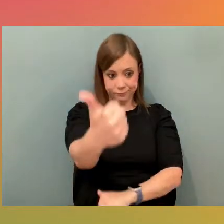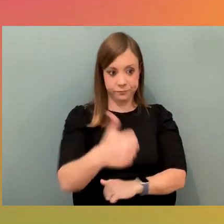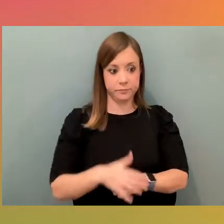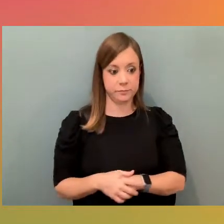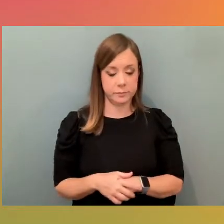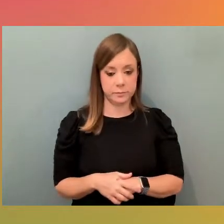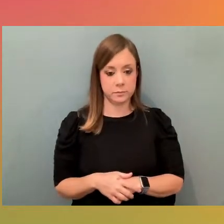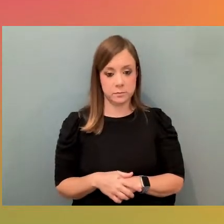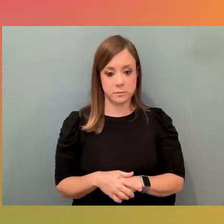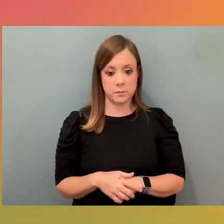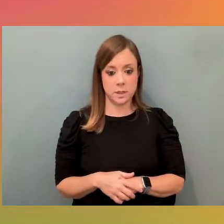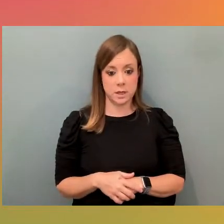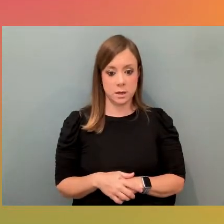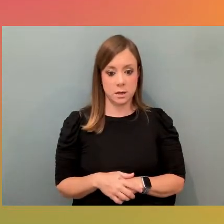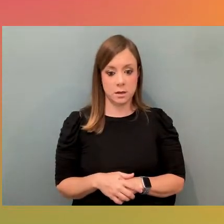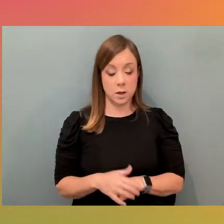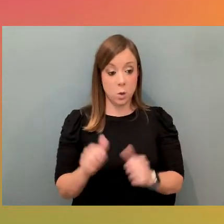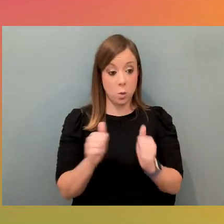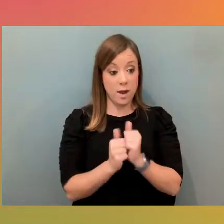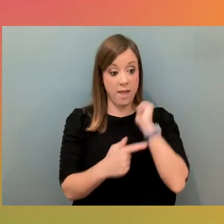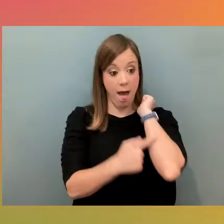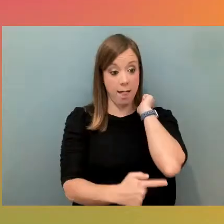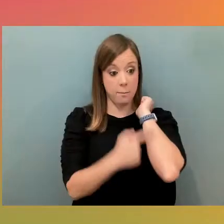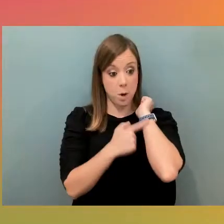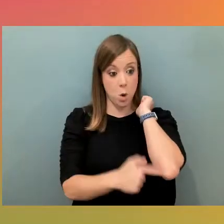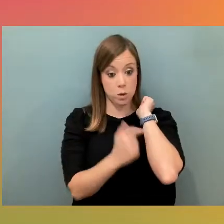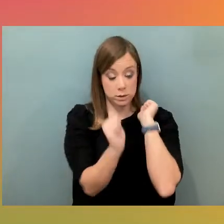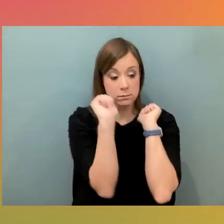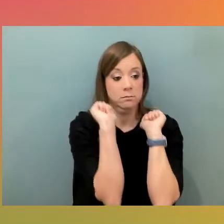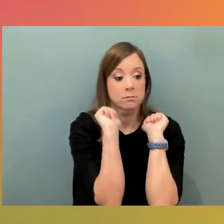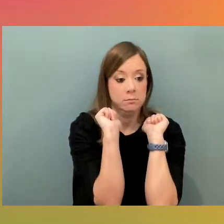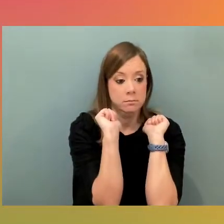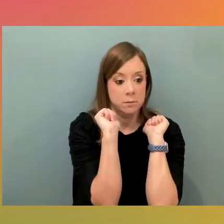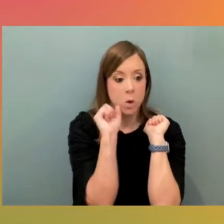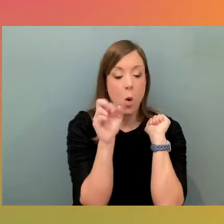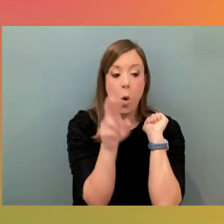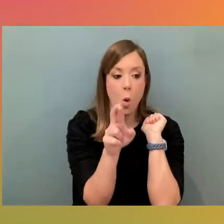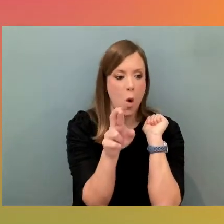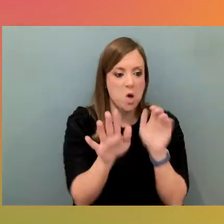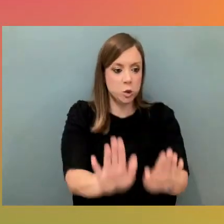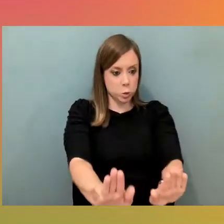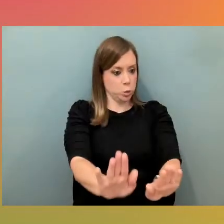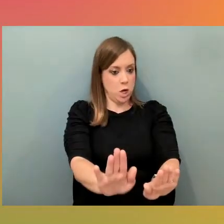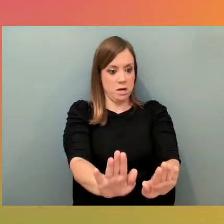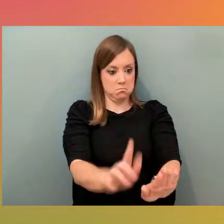STAY HERE OR ANYWHERE IN BETWEEN.